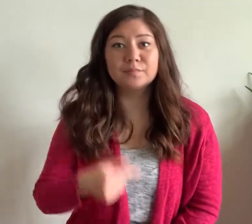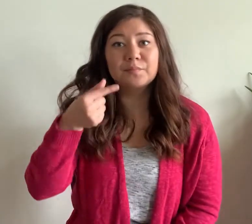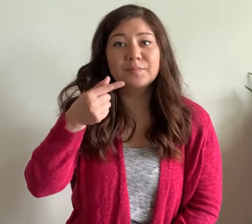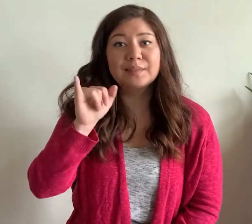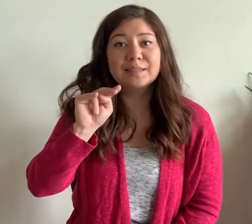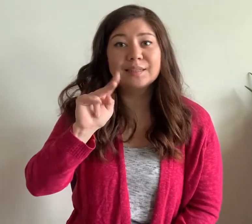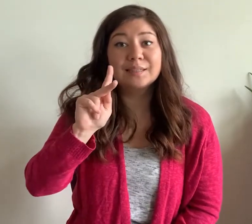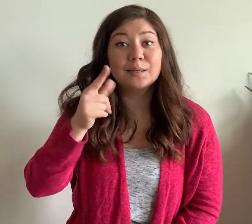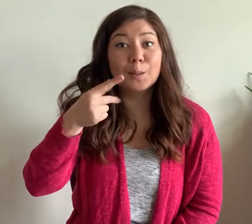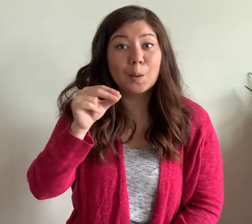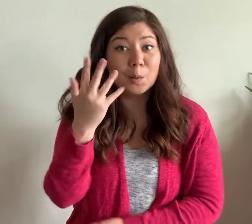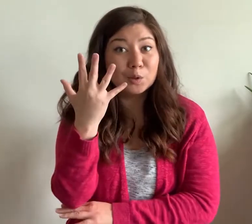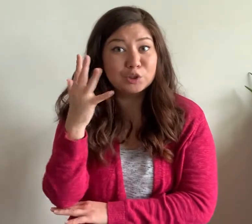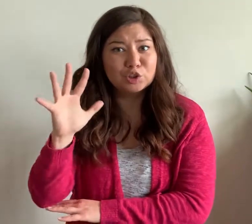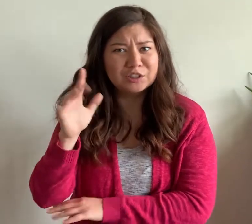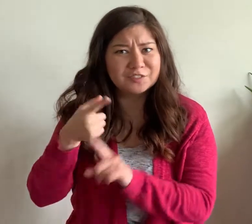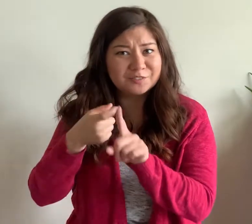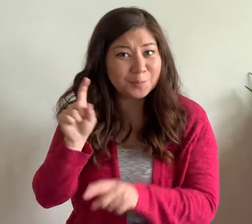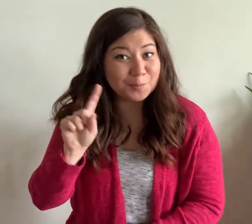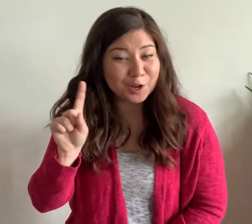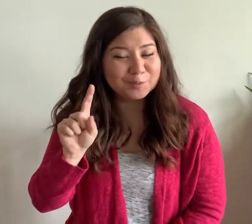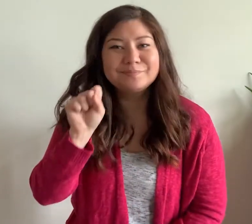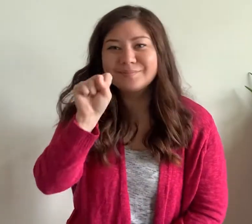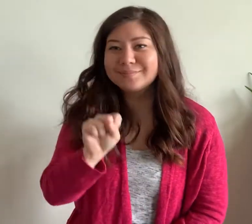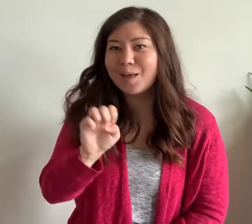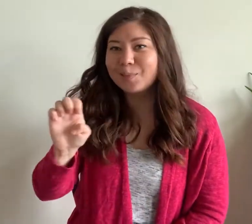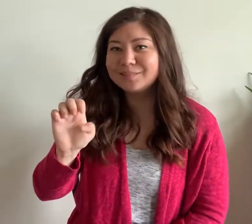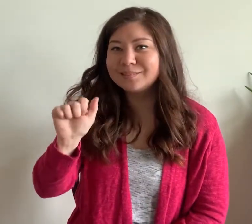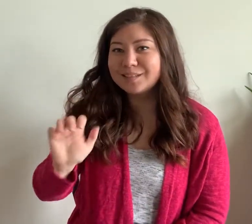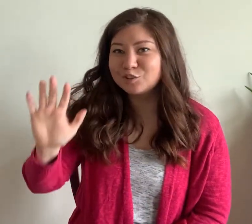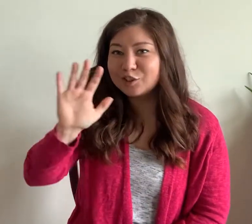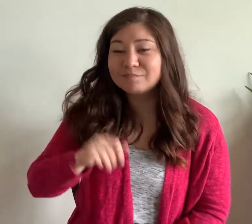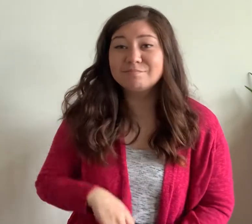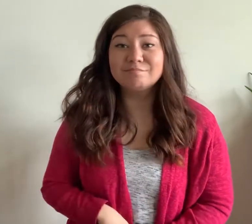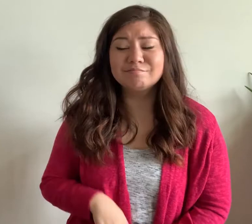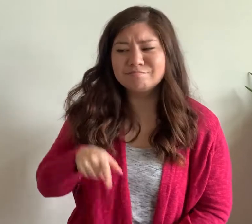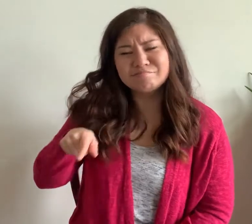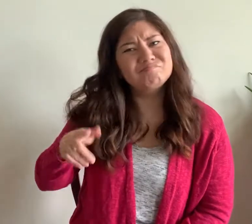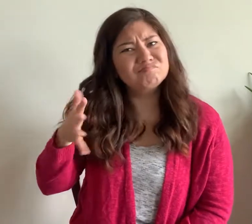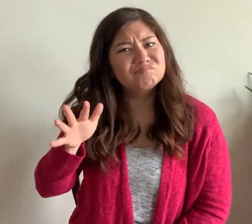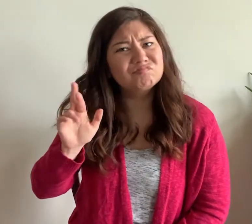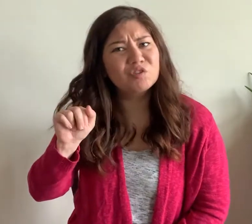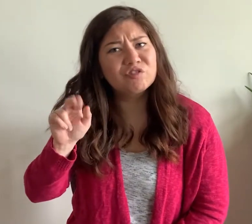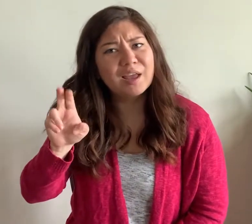Gingko trees come from Southeast Asia and were relatively rare